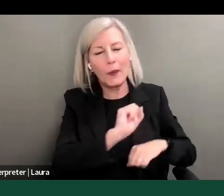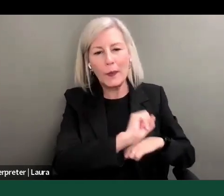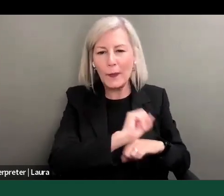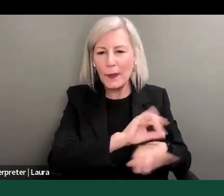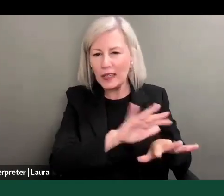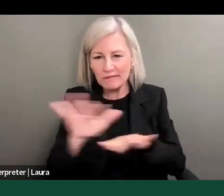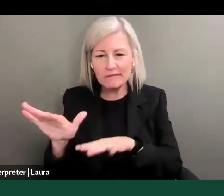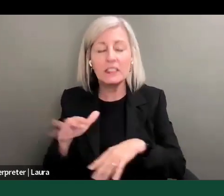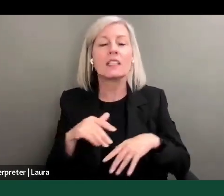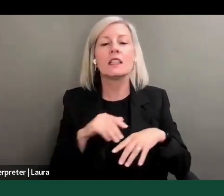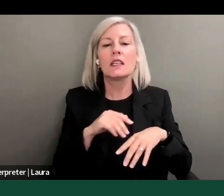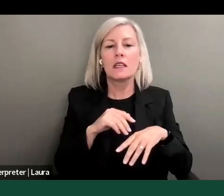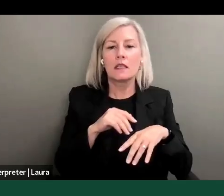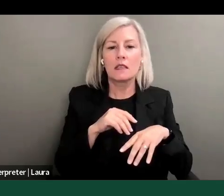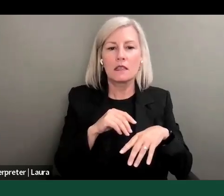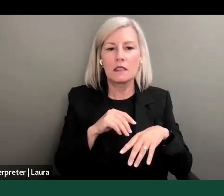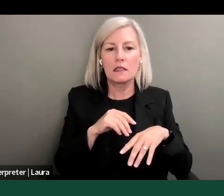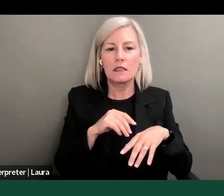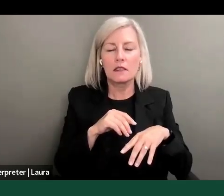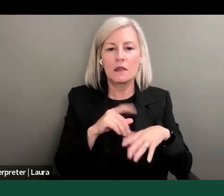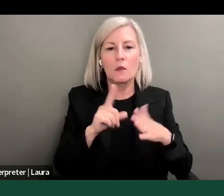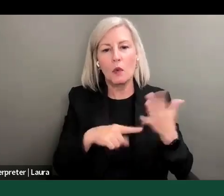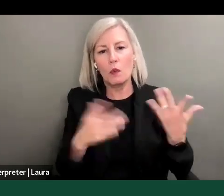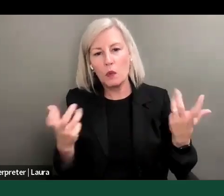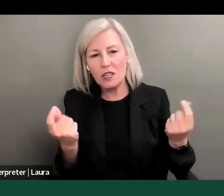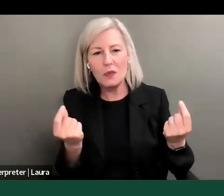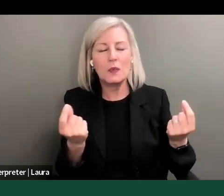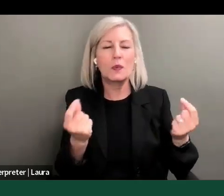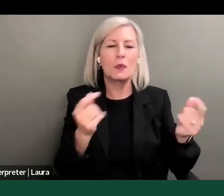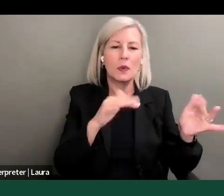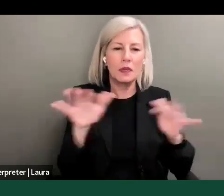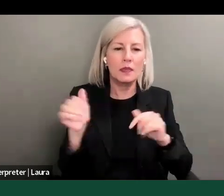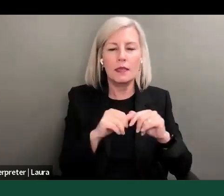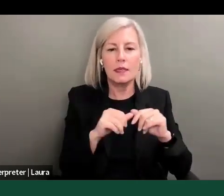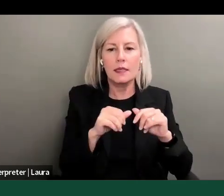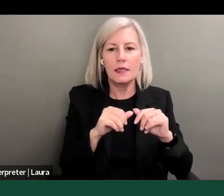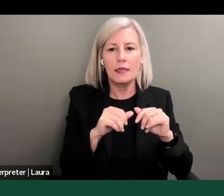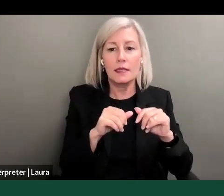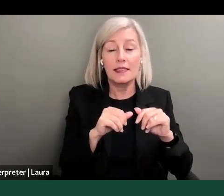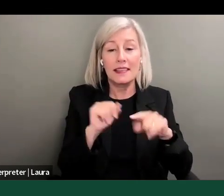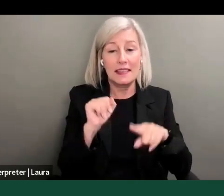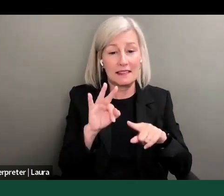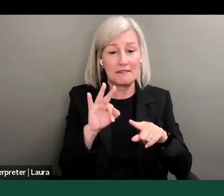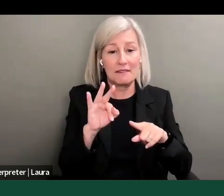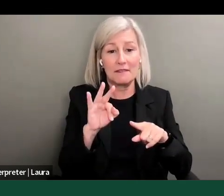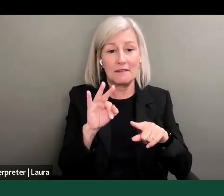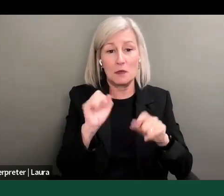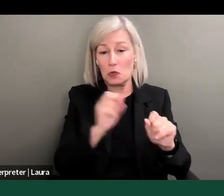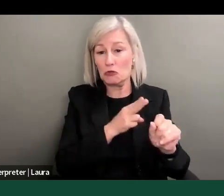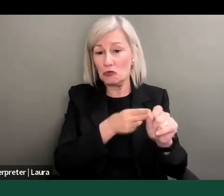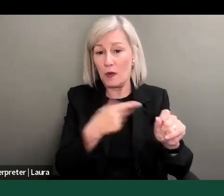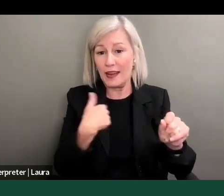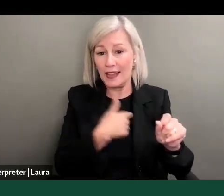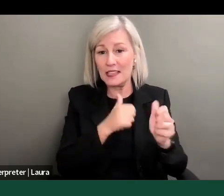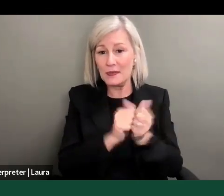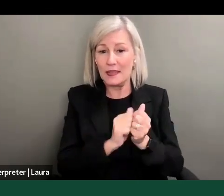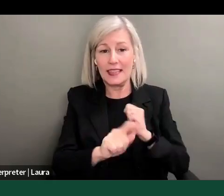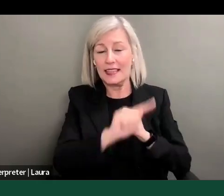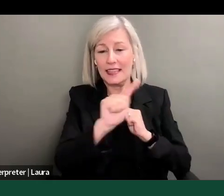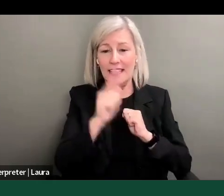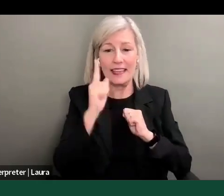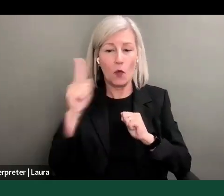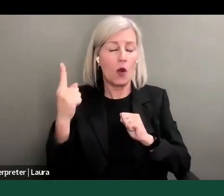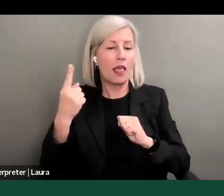What we'd like to do if you all can join us with the Tea with the Teachers next week